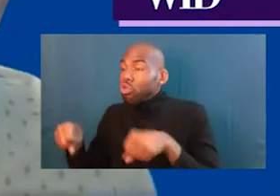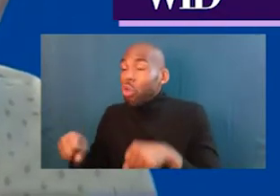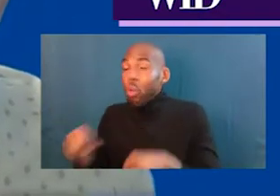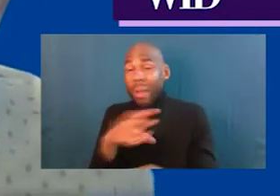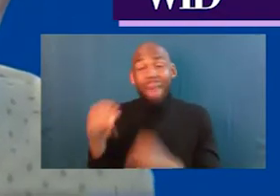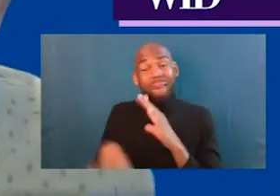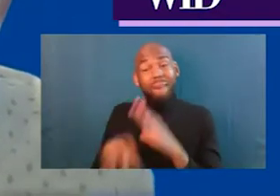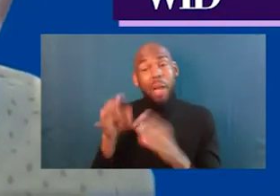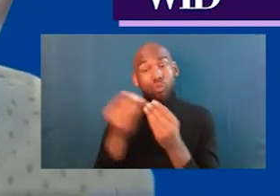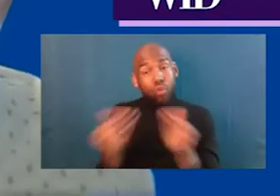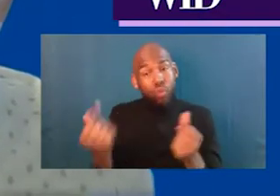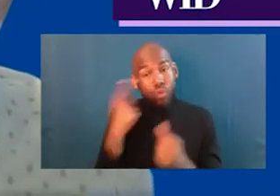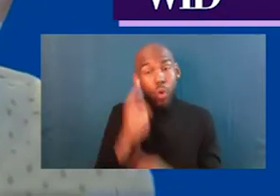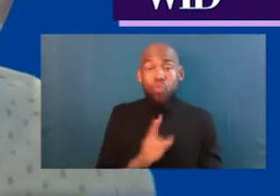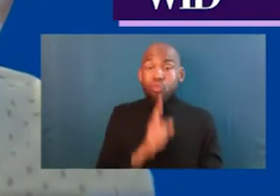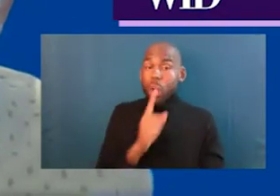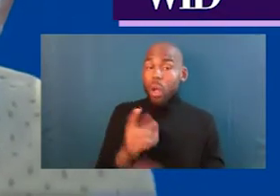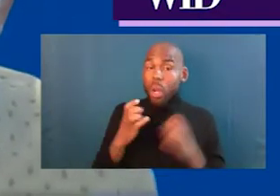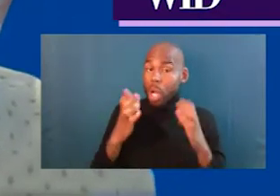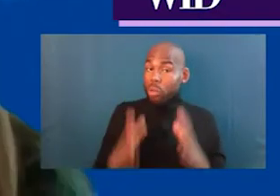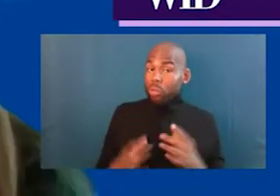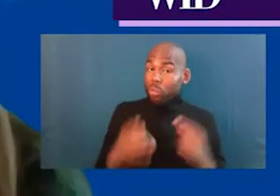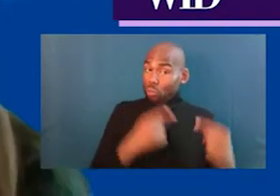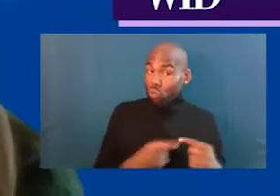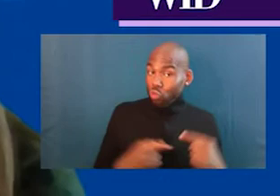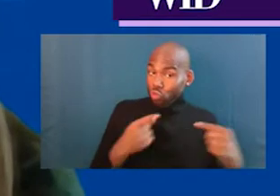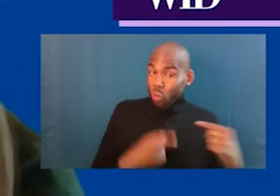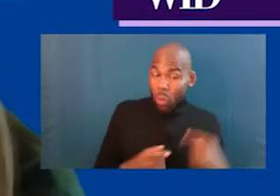solutions for real customer struggles. >> ELIZABETH VEGA: One of the big things WID